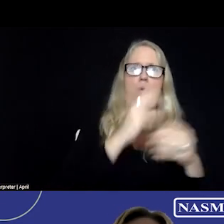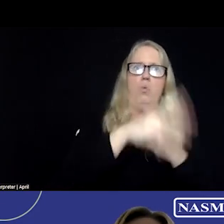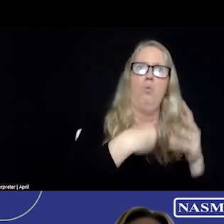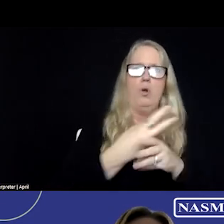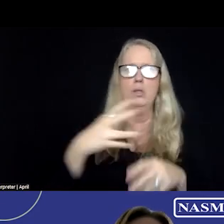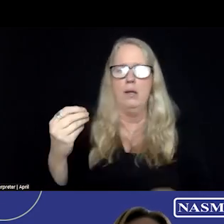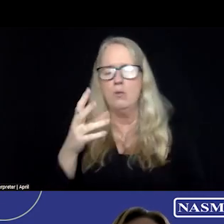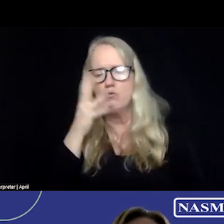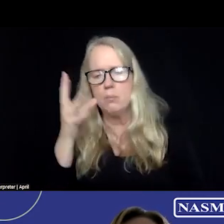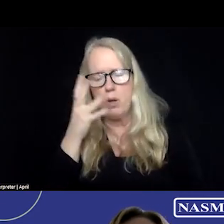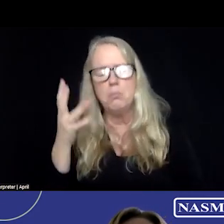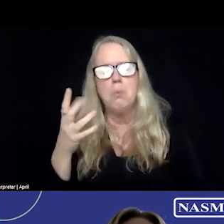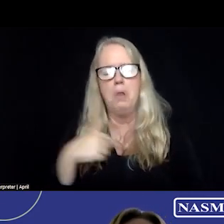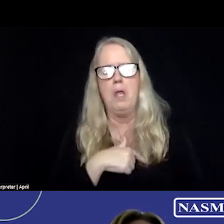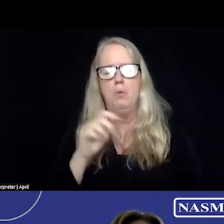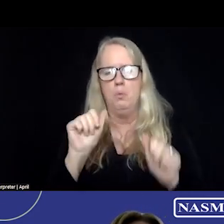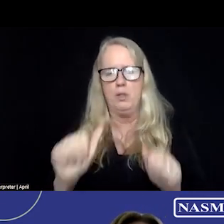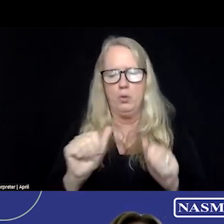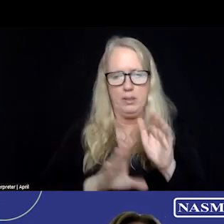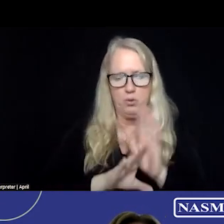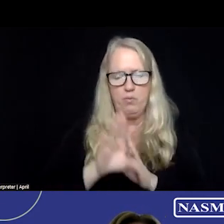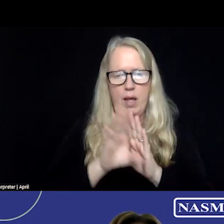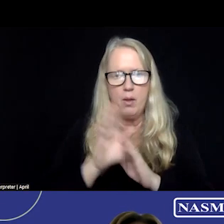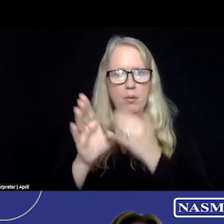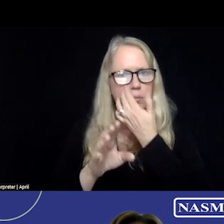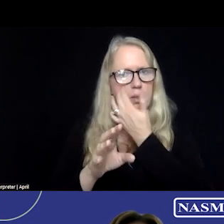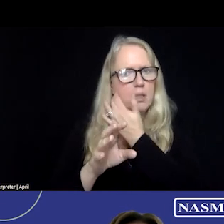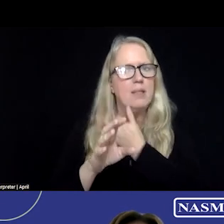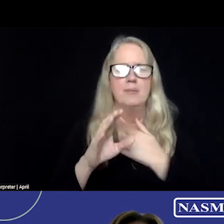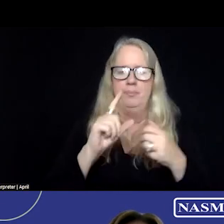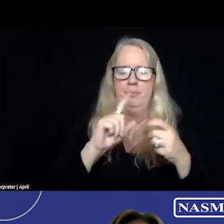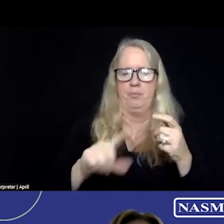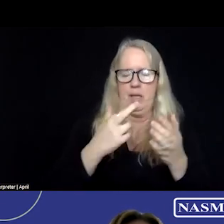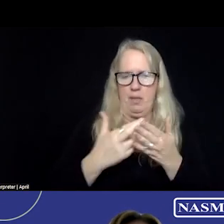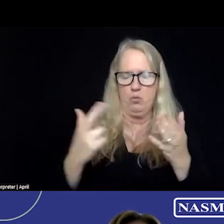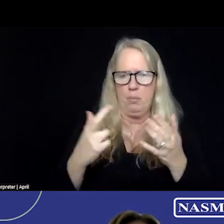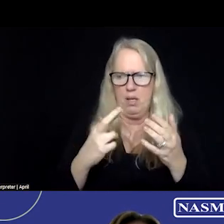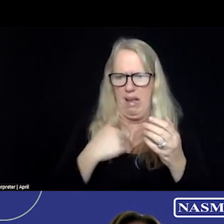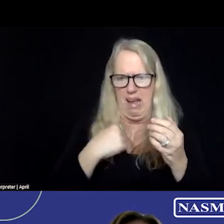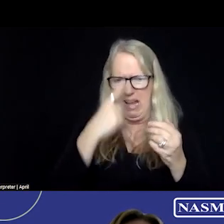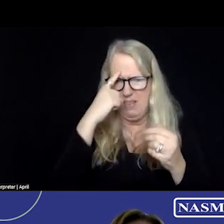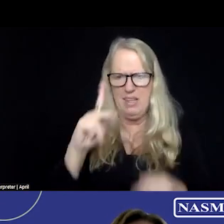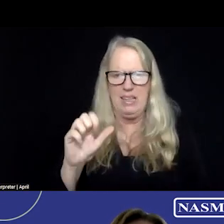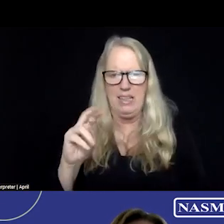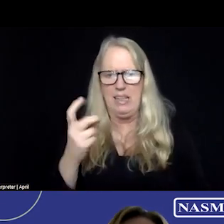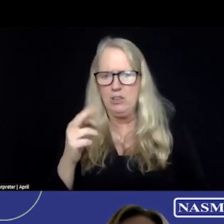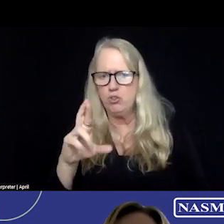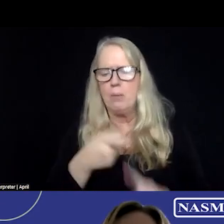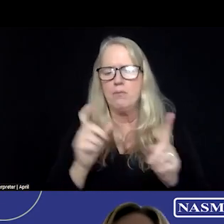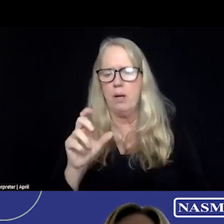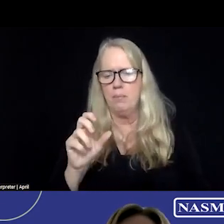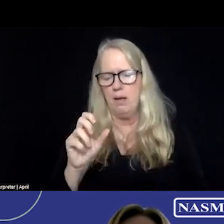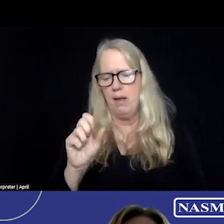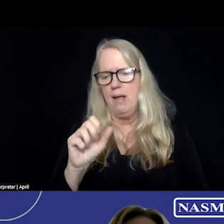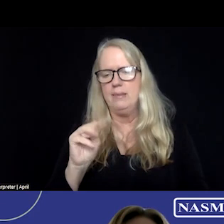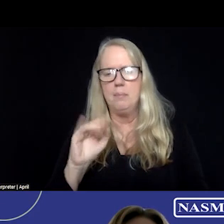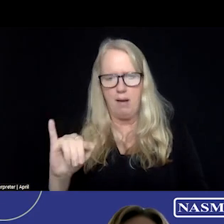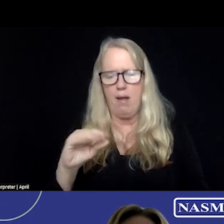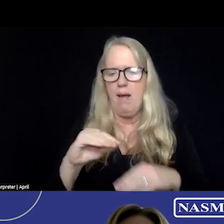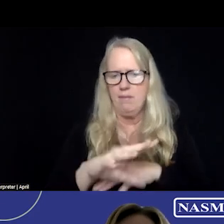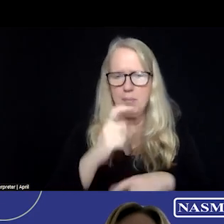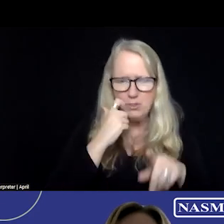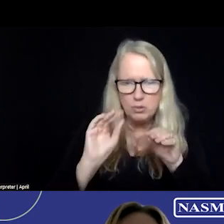FROM THAT WE HAVE A DRAFT -- I BELIEVE THERE IS A LINK IN THE